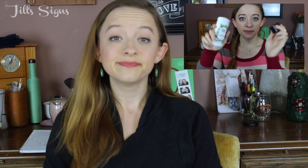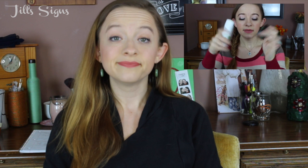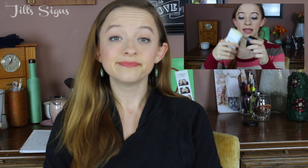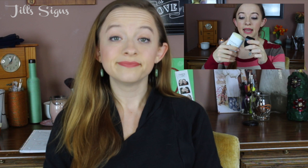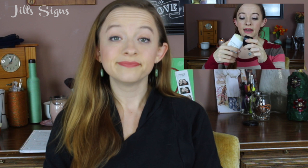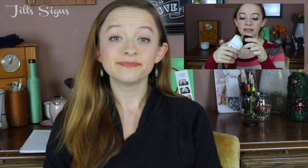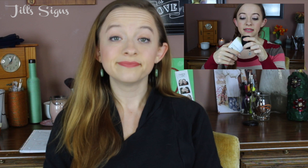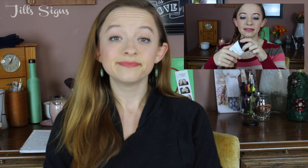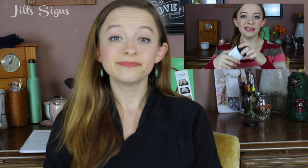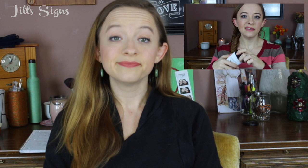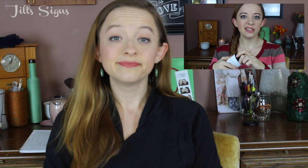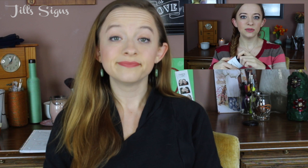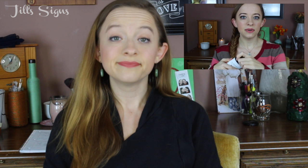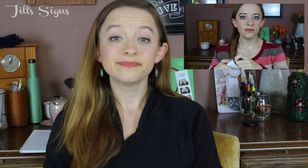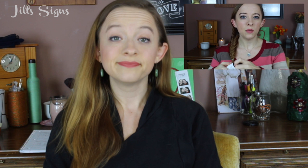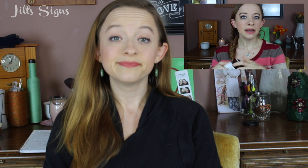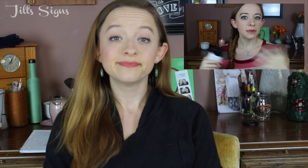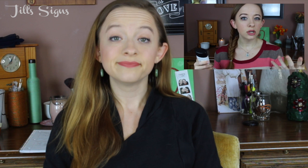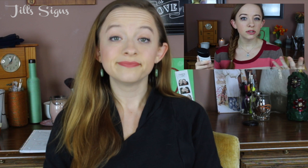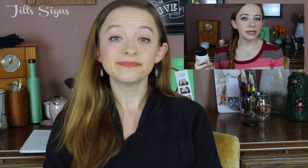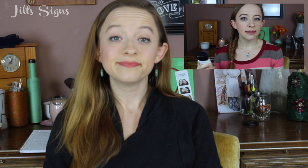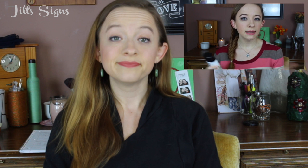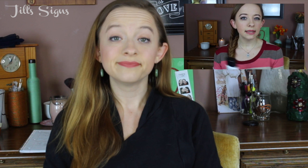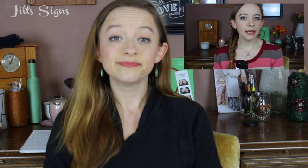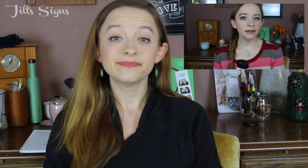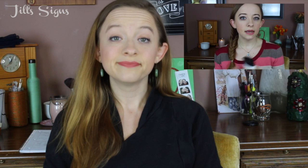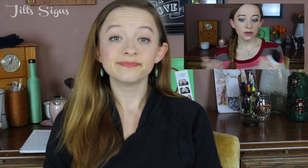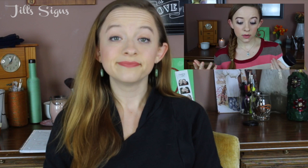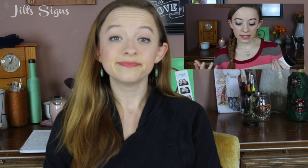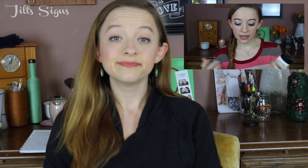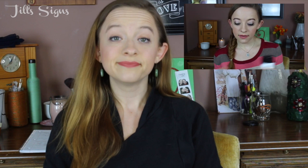It doesn't leave any sort of white marks or anything like that, that I've noticed of."